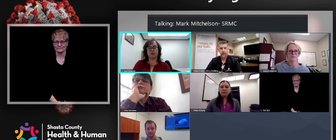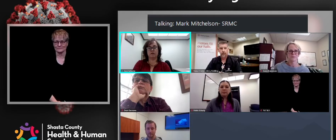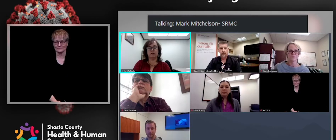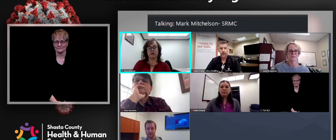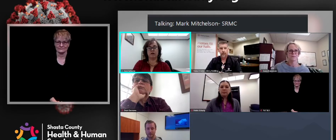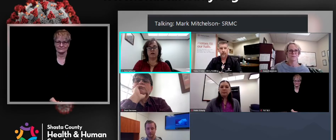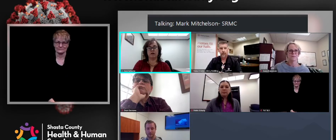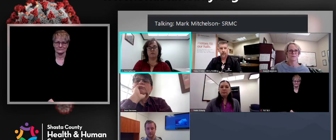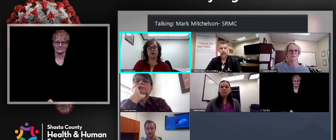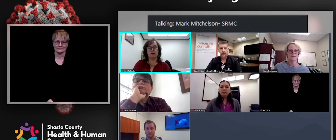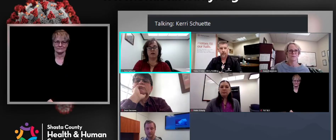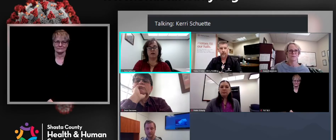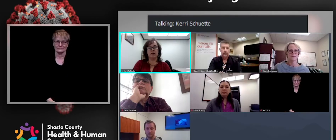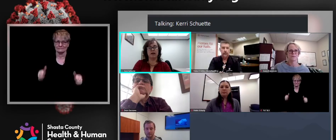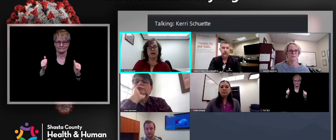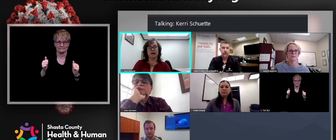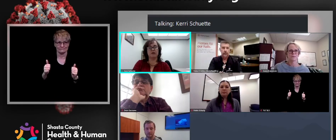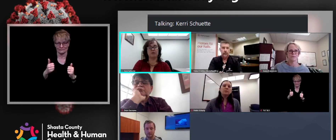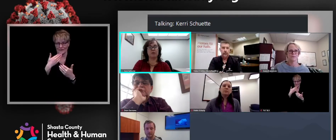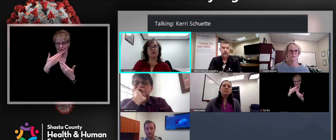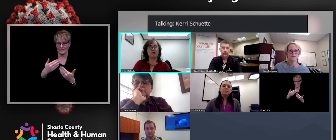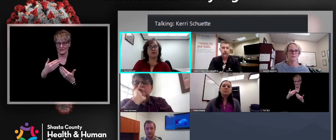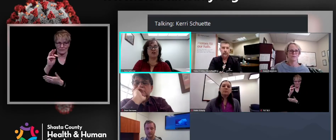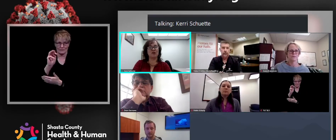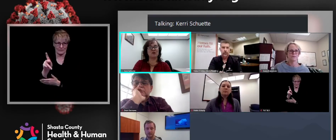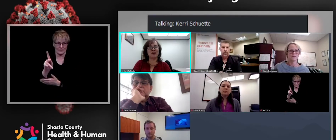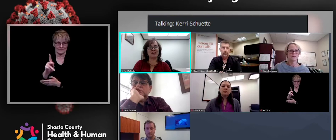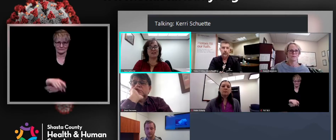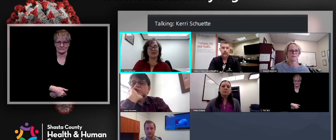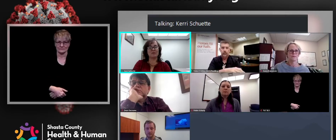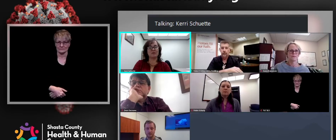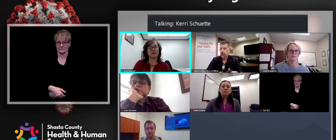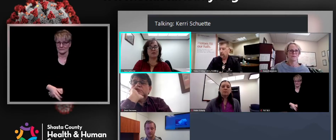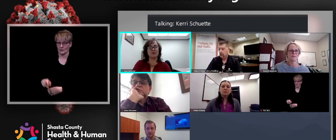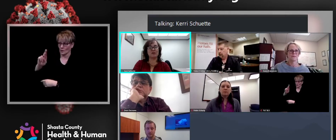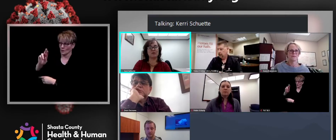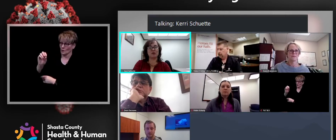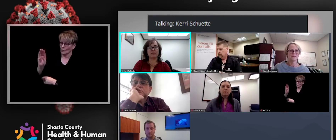All right. Thank you, Mark. And Robert Folden also had something for this morning.